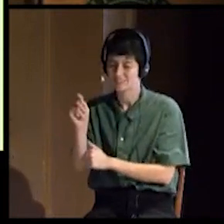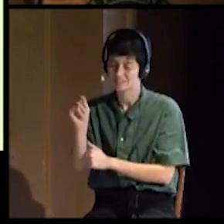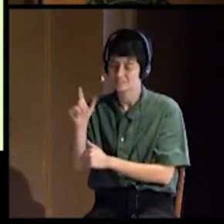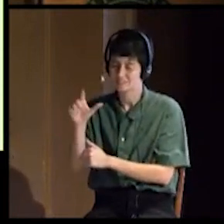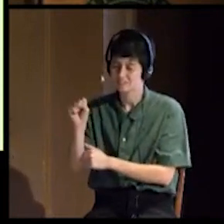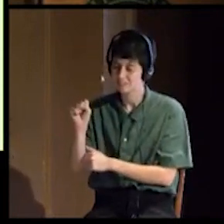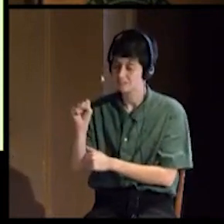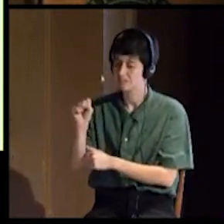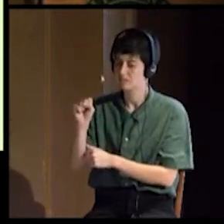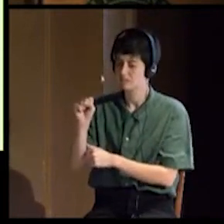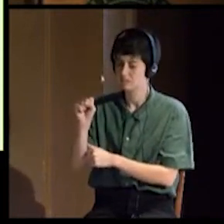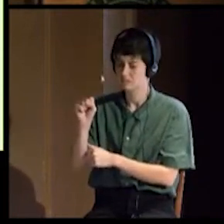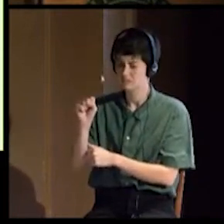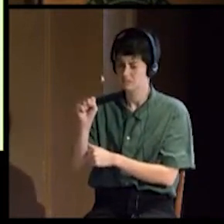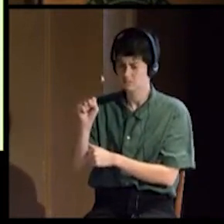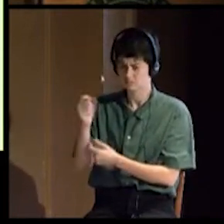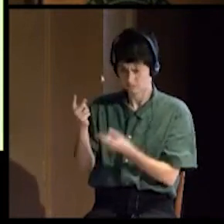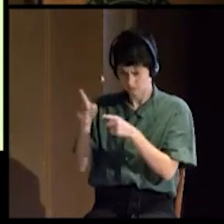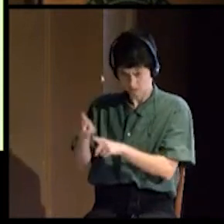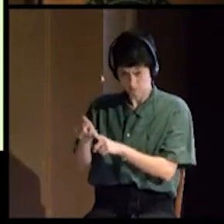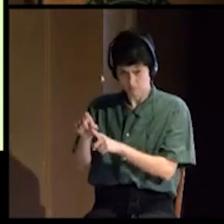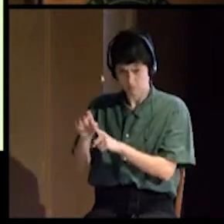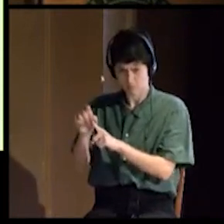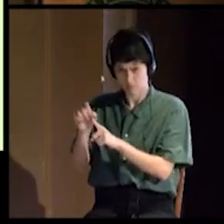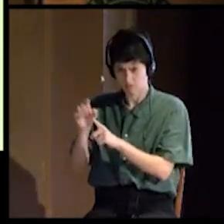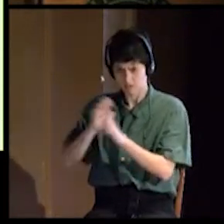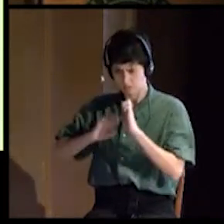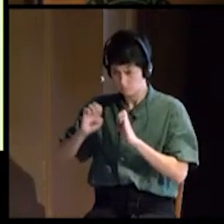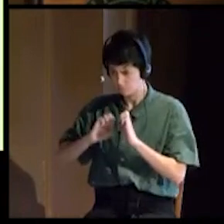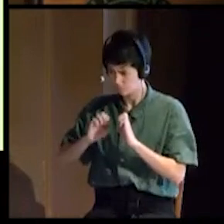And so that didn't work at all. So we could just rule that out.